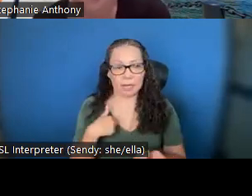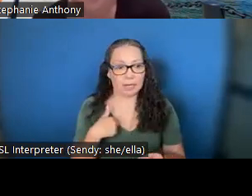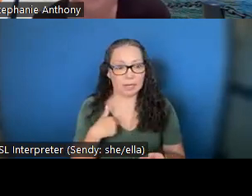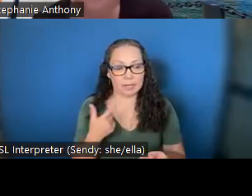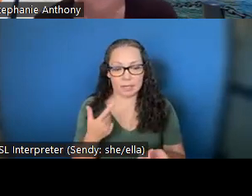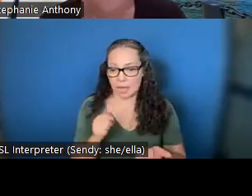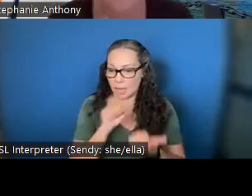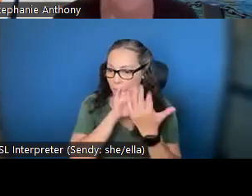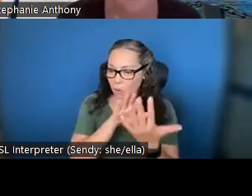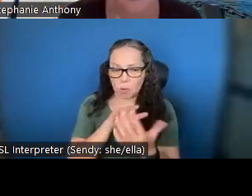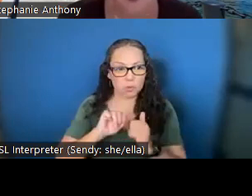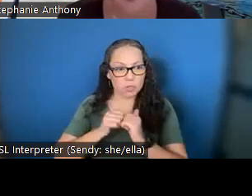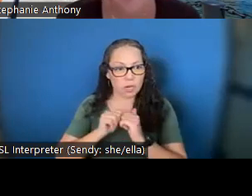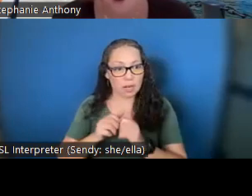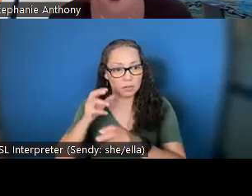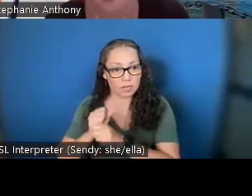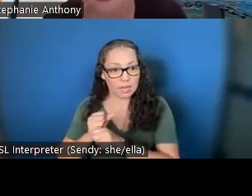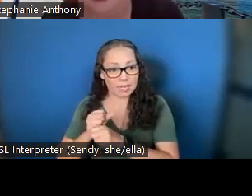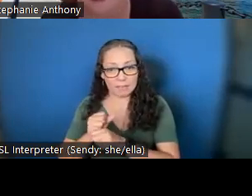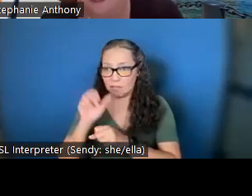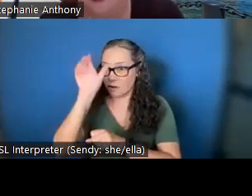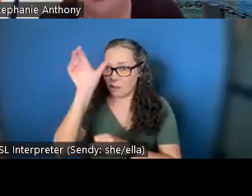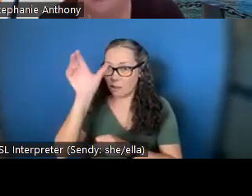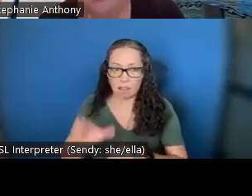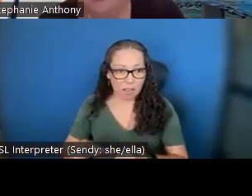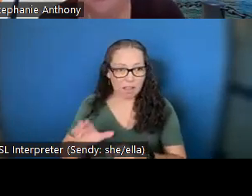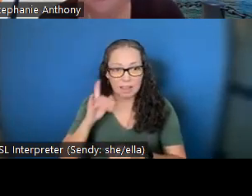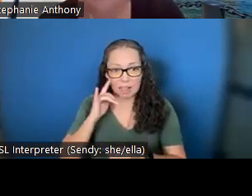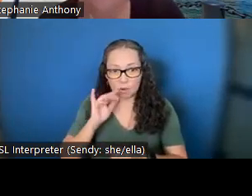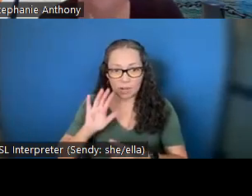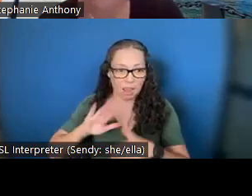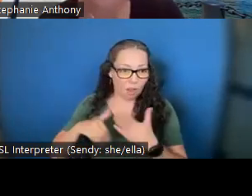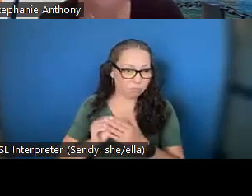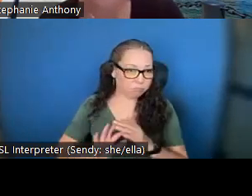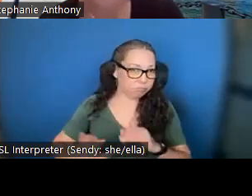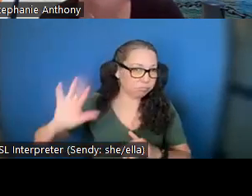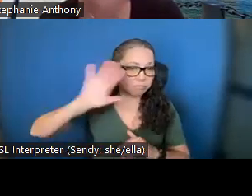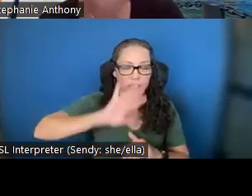approach to getting to Statewide expansion could be part of the plan and um really again that